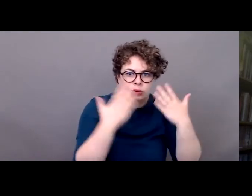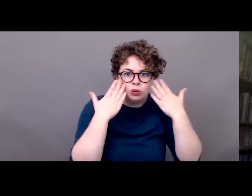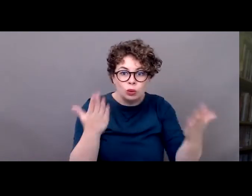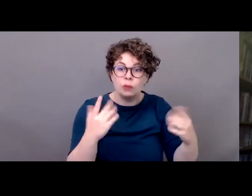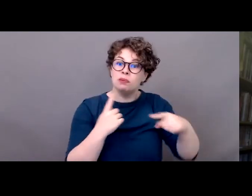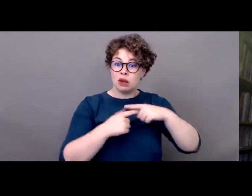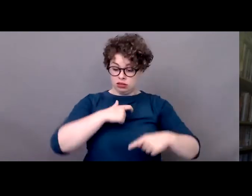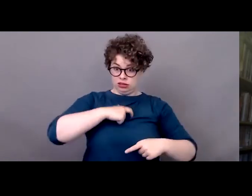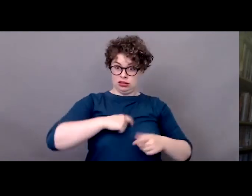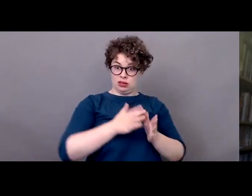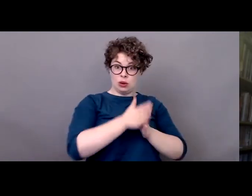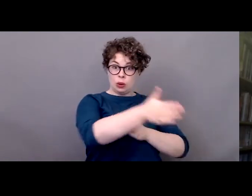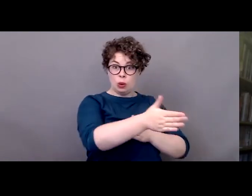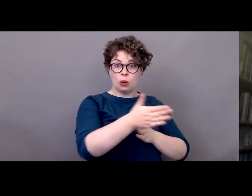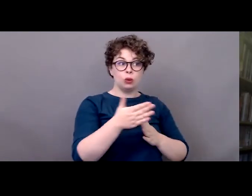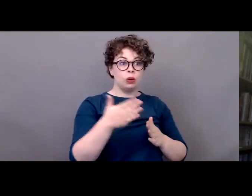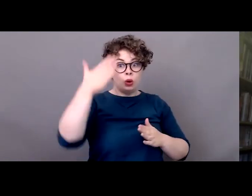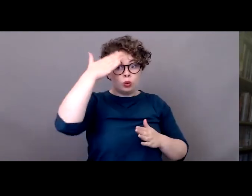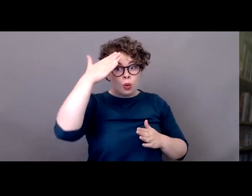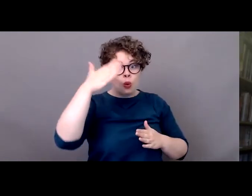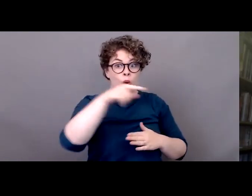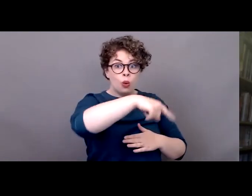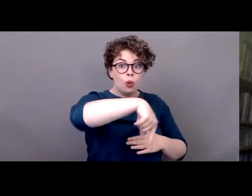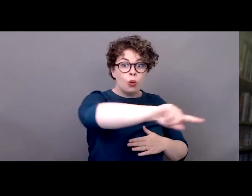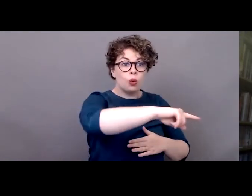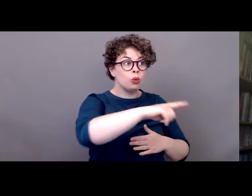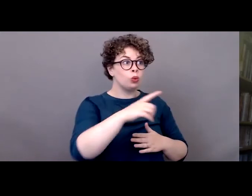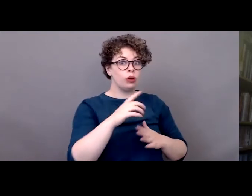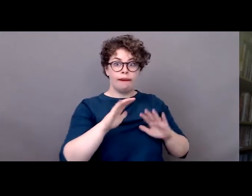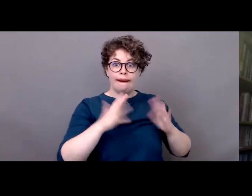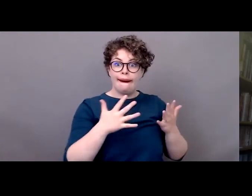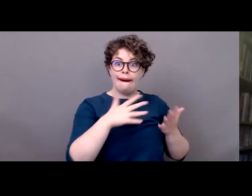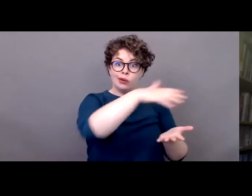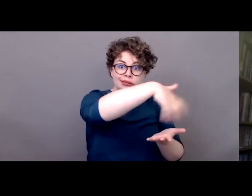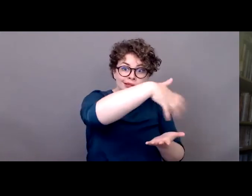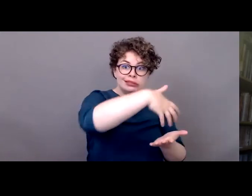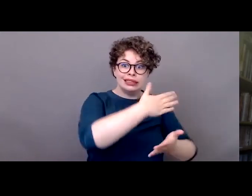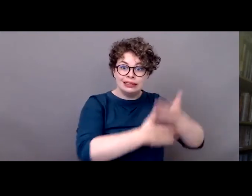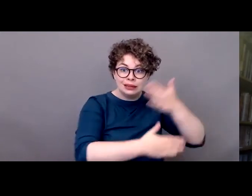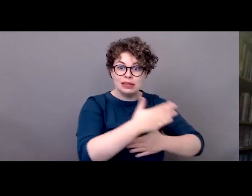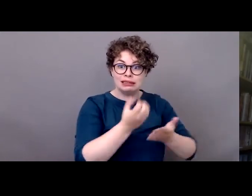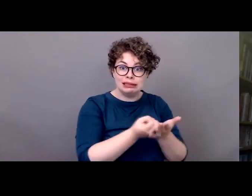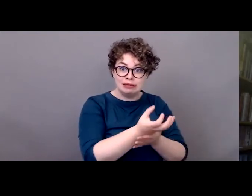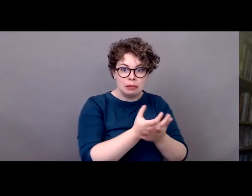knowledge about available or appropriate tools to collect disability data in humanitarian settings.